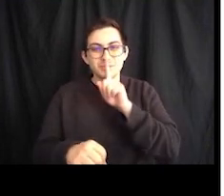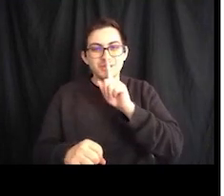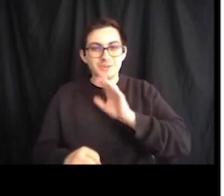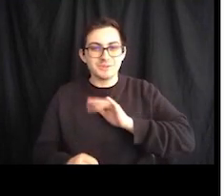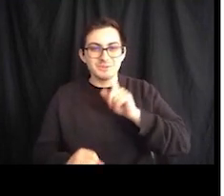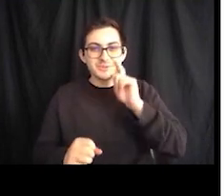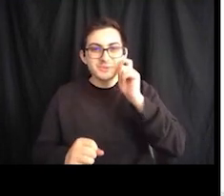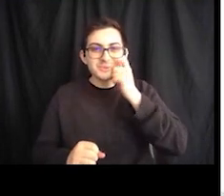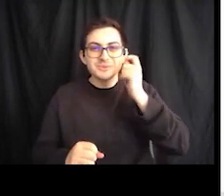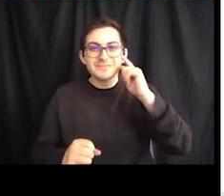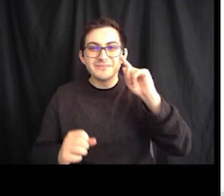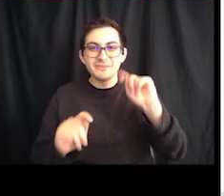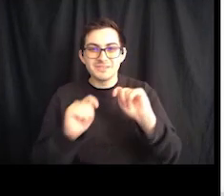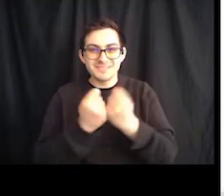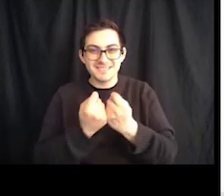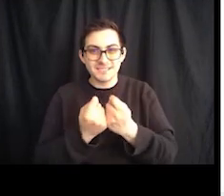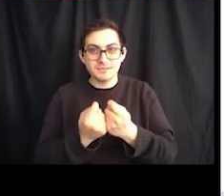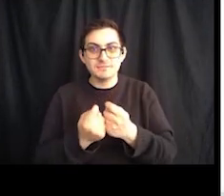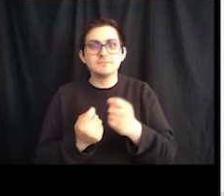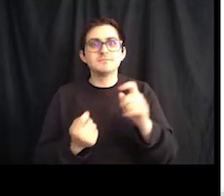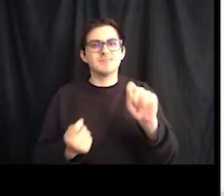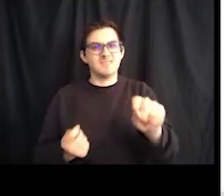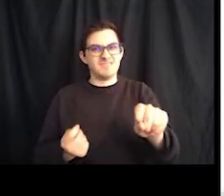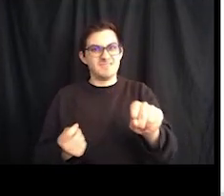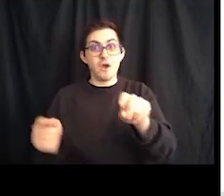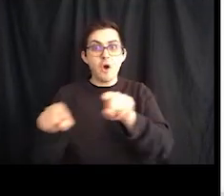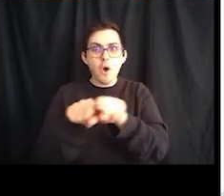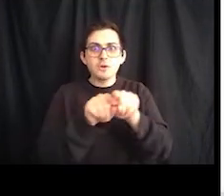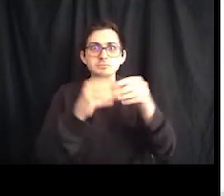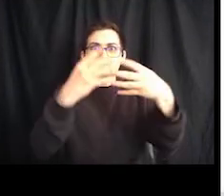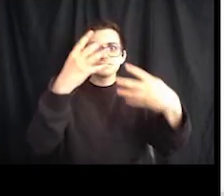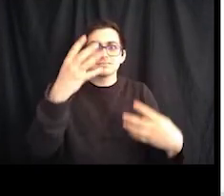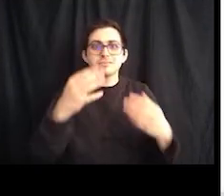she's got some great patterns and other cool resources on community.